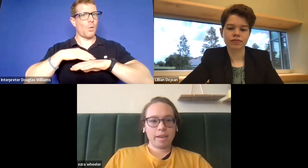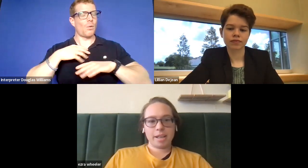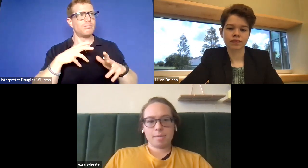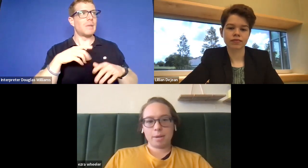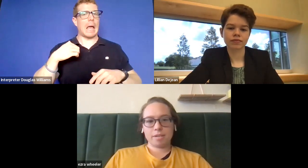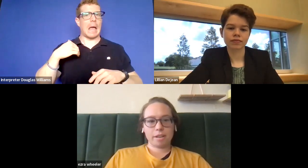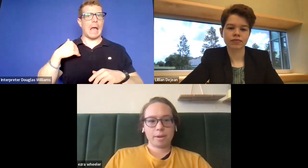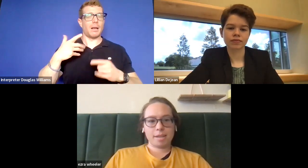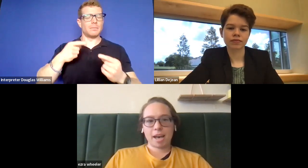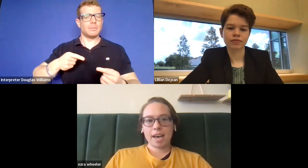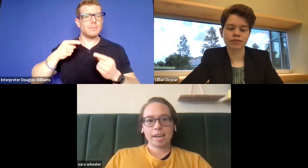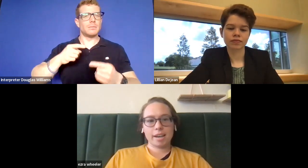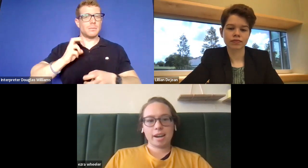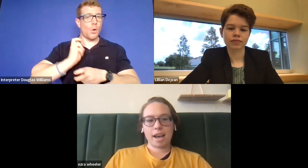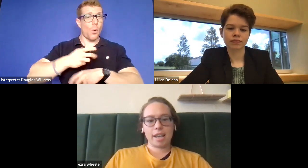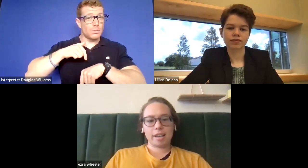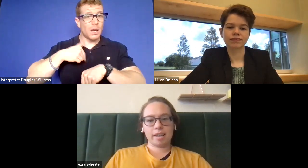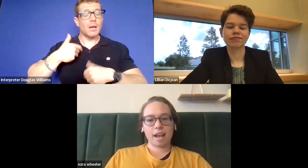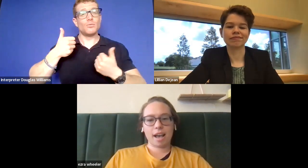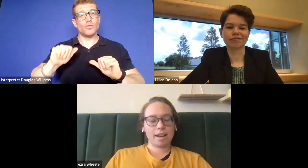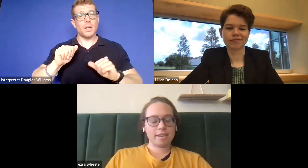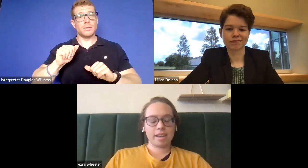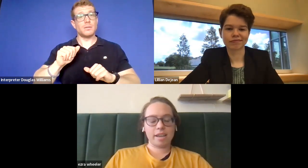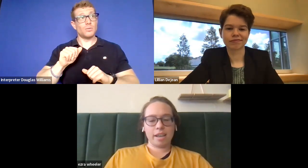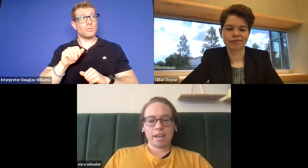It was all the way in the back, and I I had to.